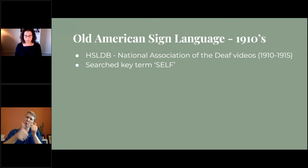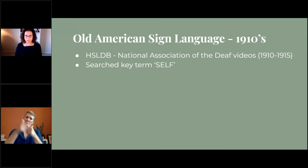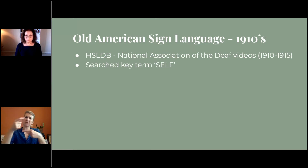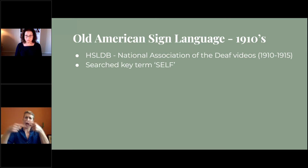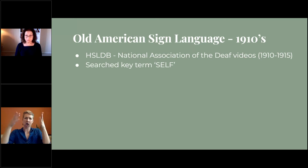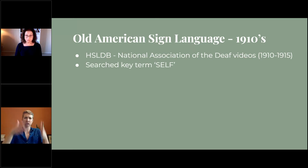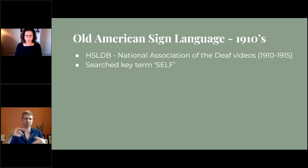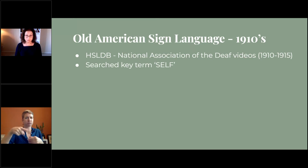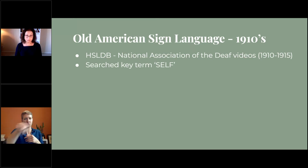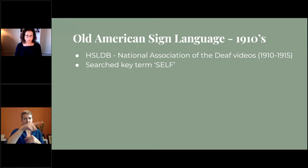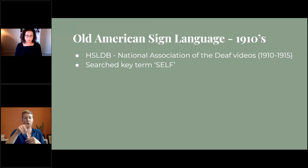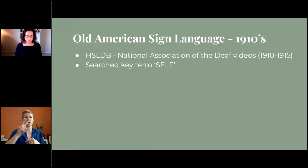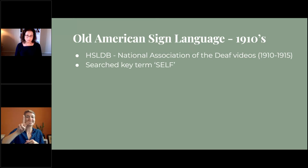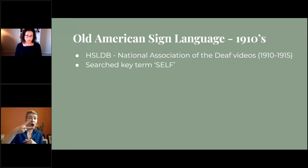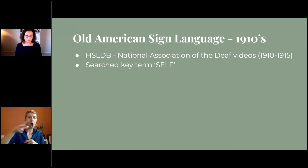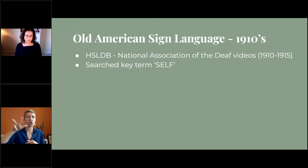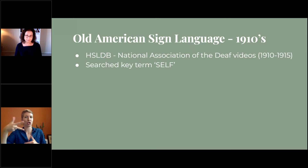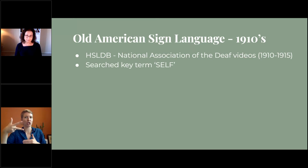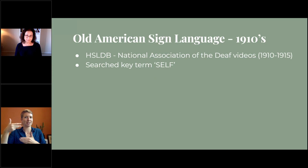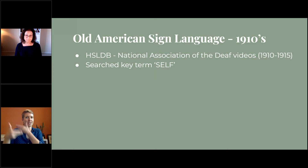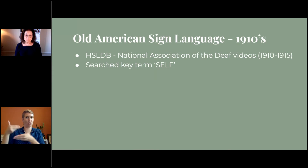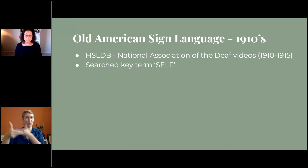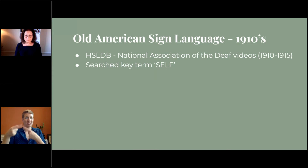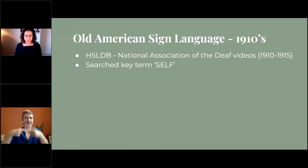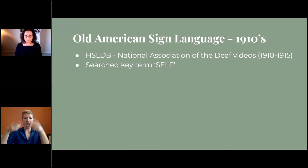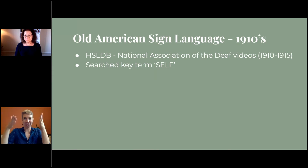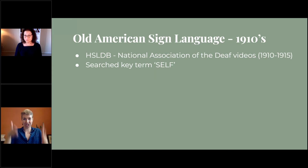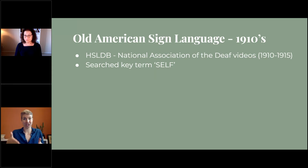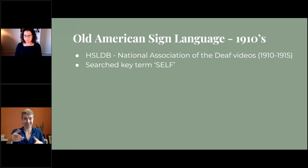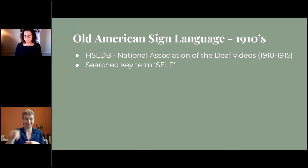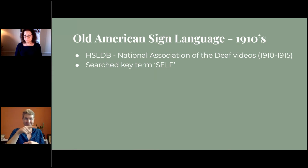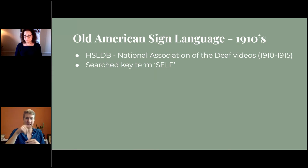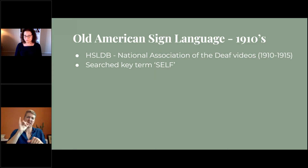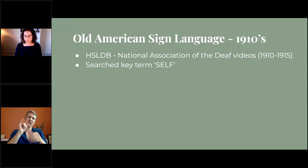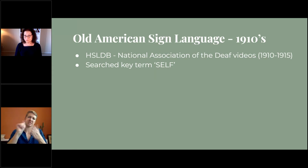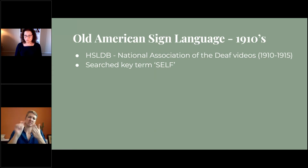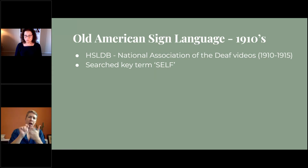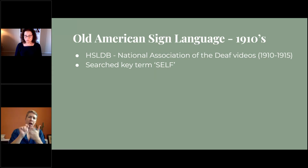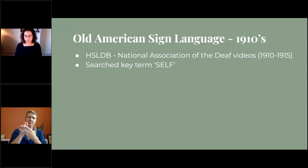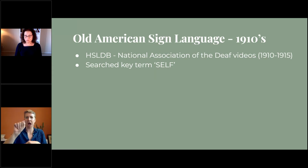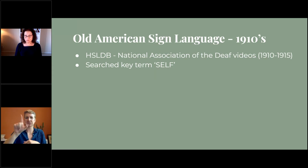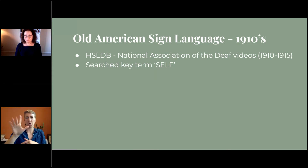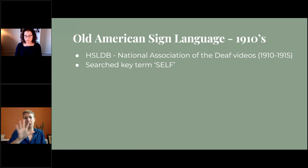And in those videos, most of the signers are second- or third-generation signers.